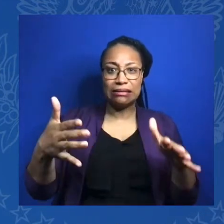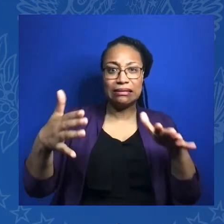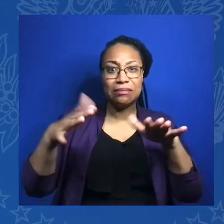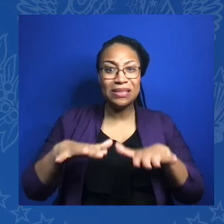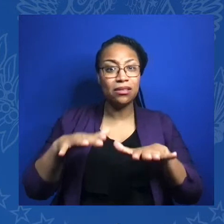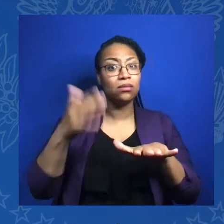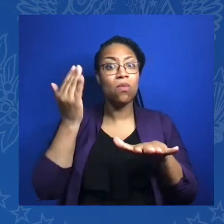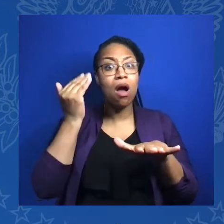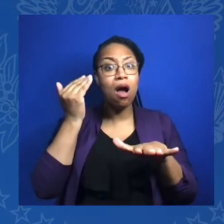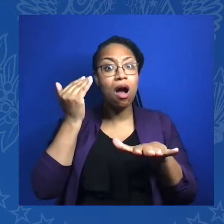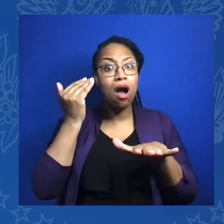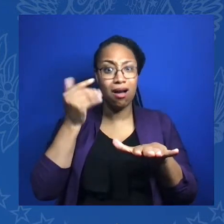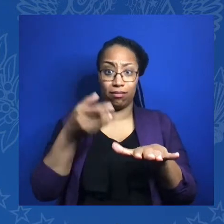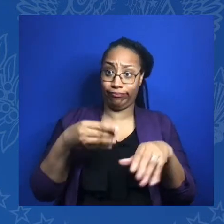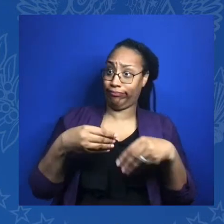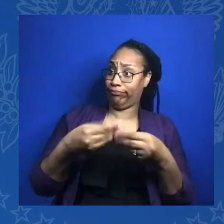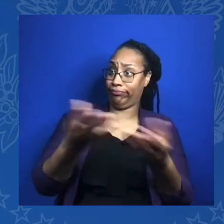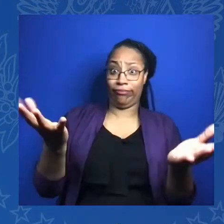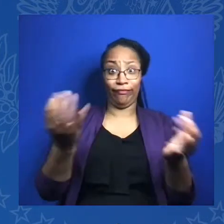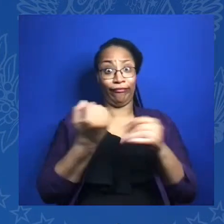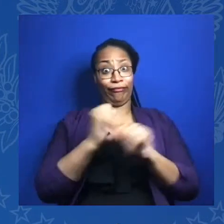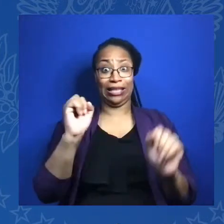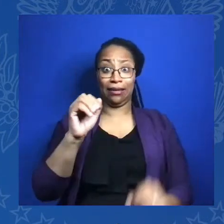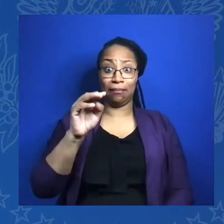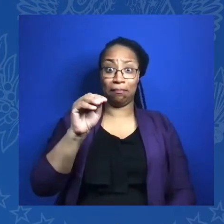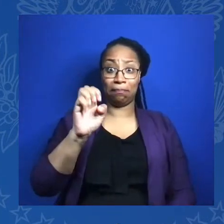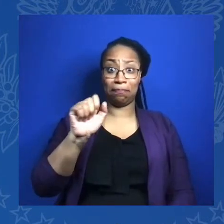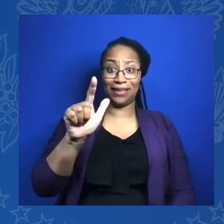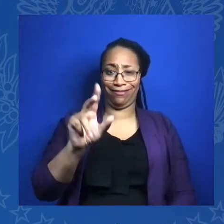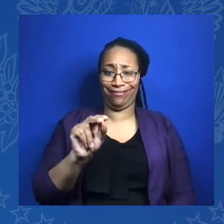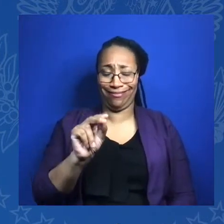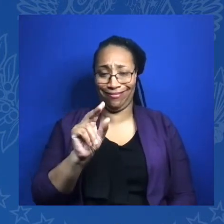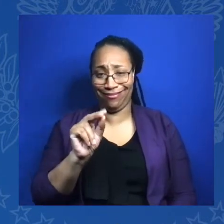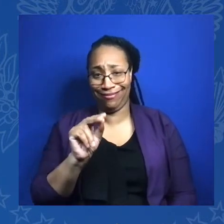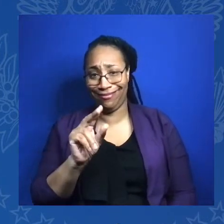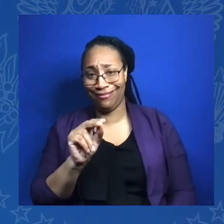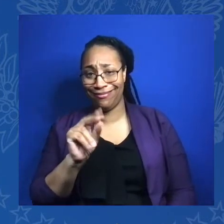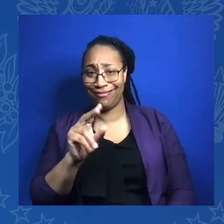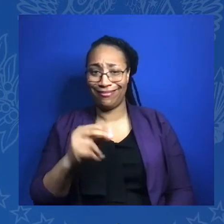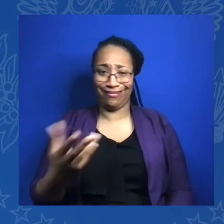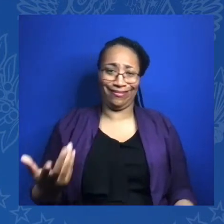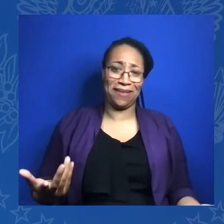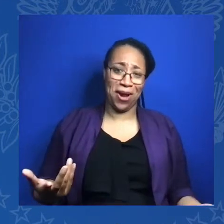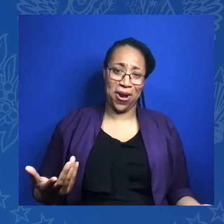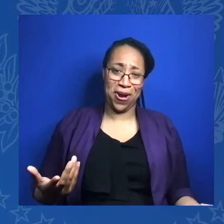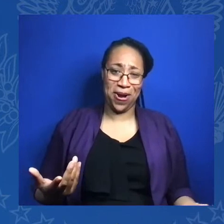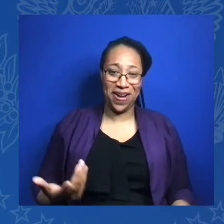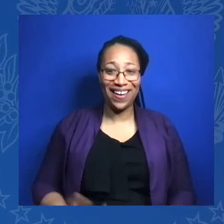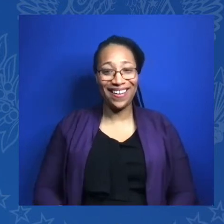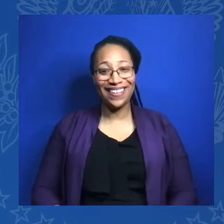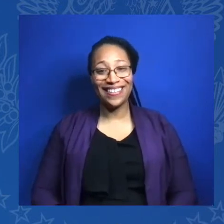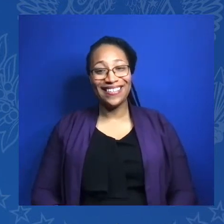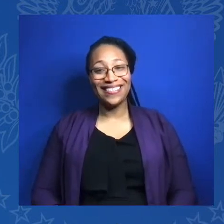And hell, I'd call Fox honest, fair, and truthful, but then I could be sued for defamation.